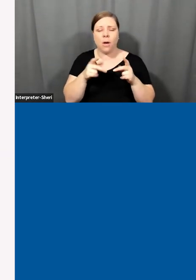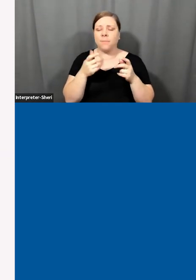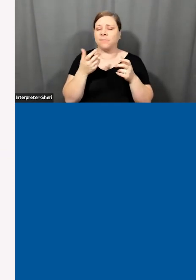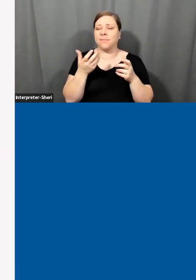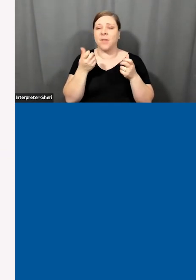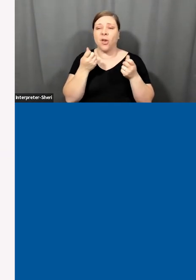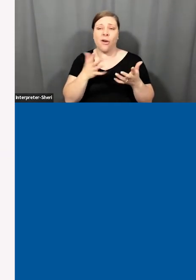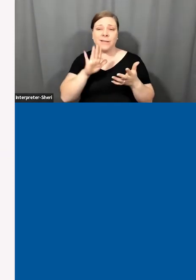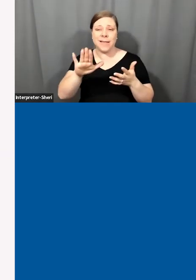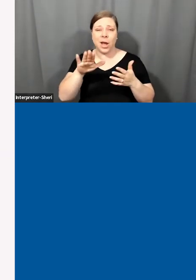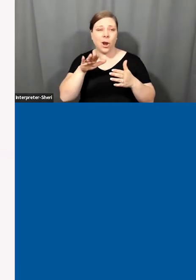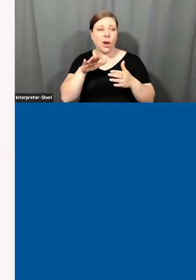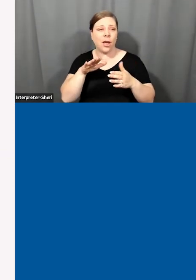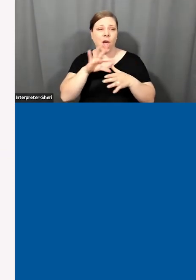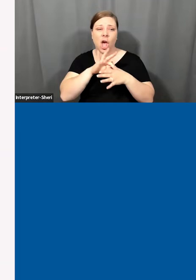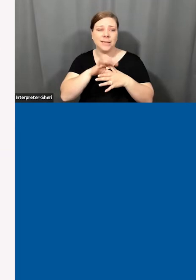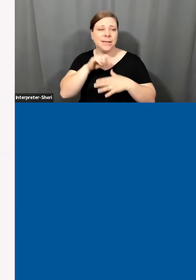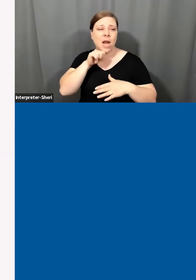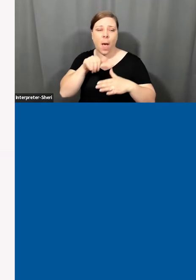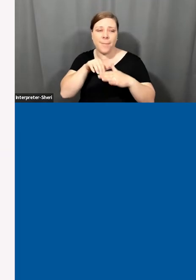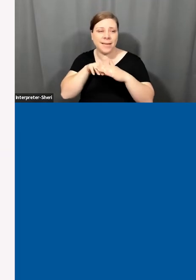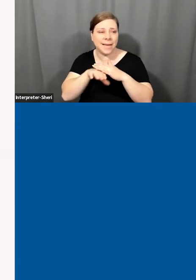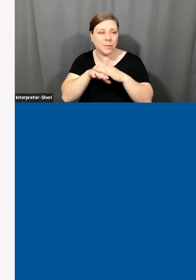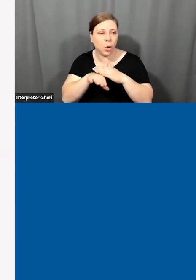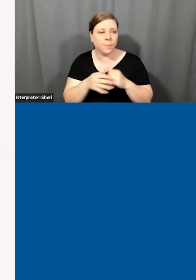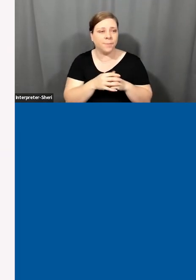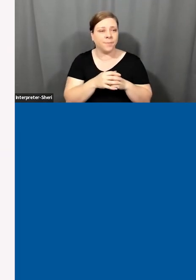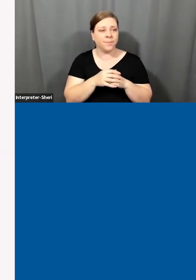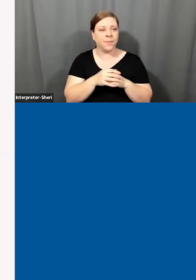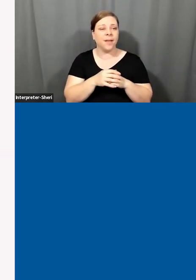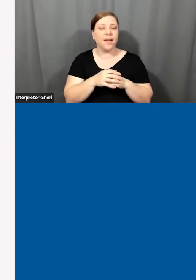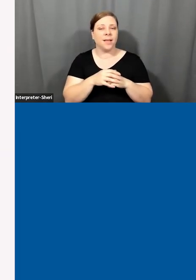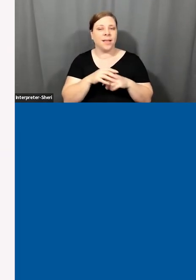"tongue sticking out emoji." ID, text graphic, accessibility.